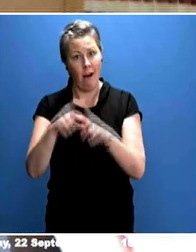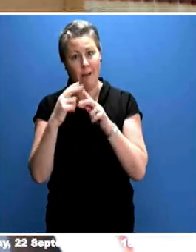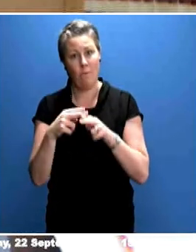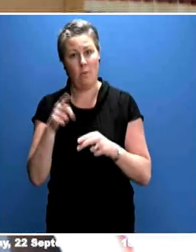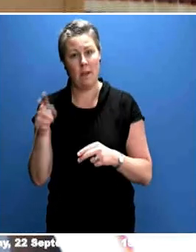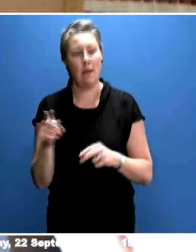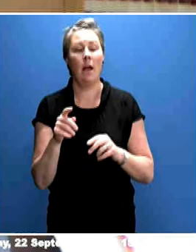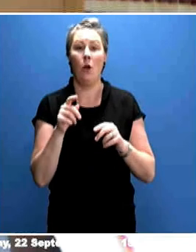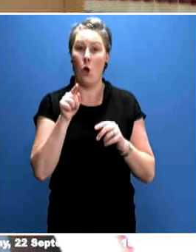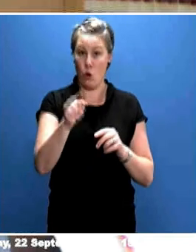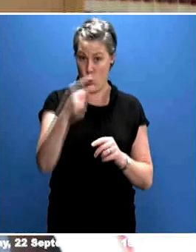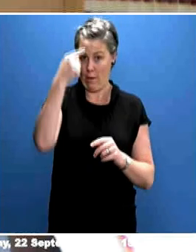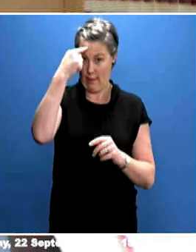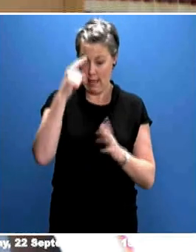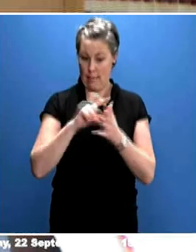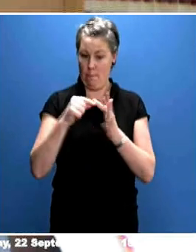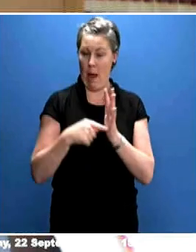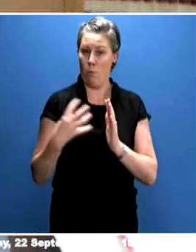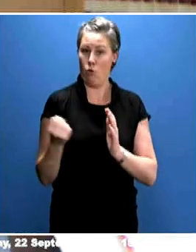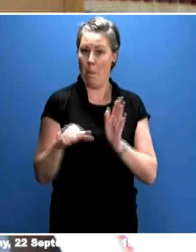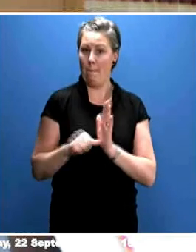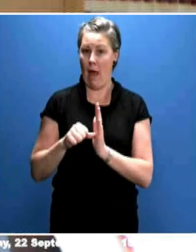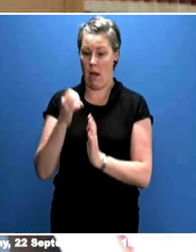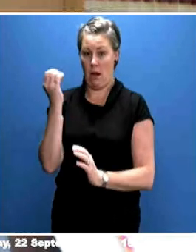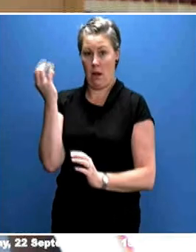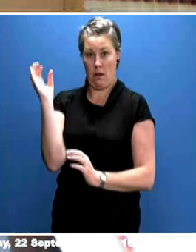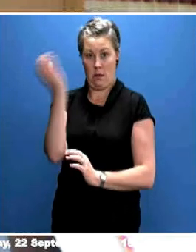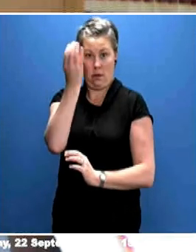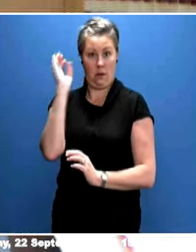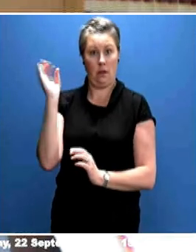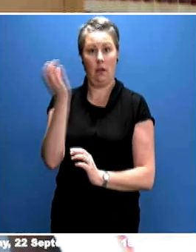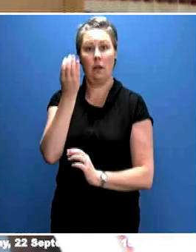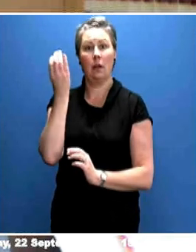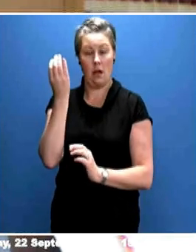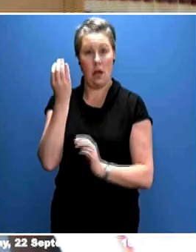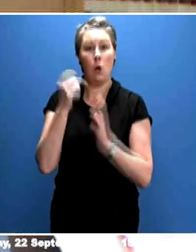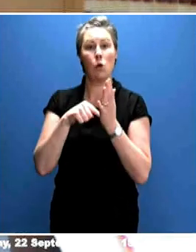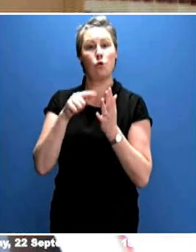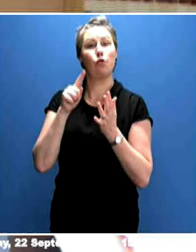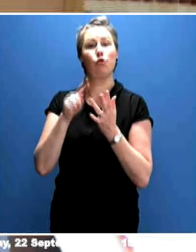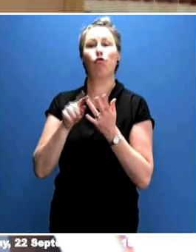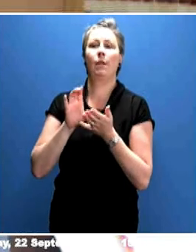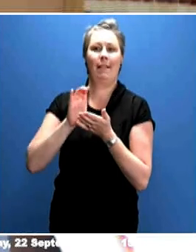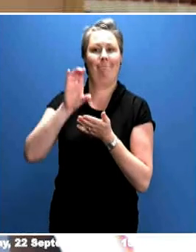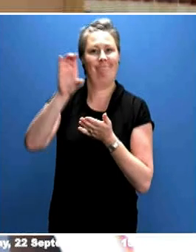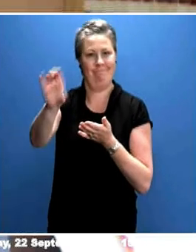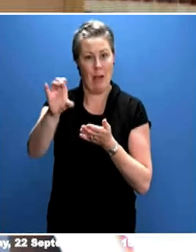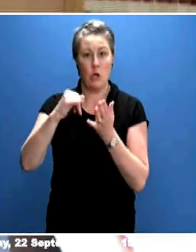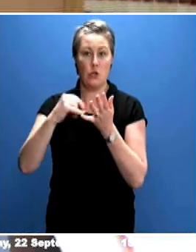occur, including meeting accommodation costs in Perth? We do have funding available for family.